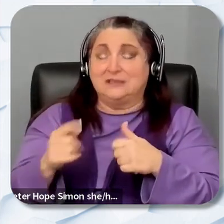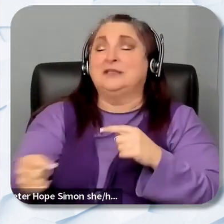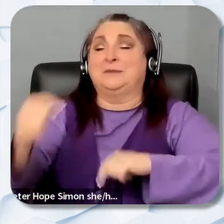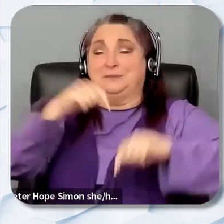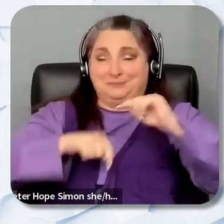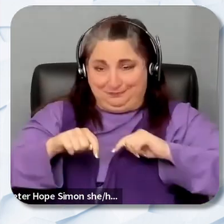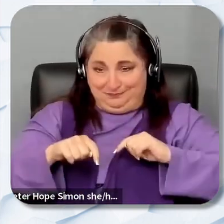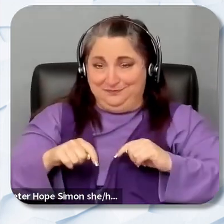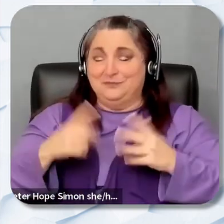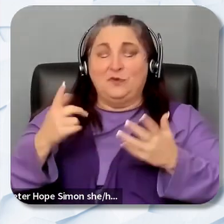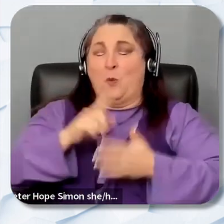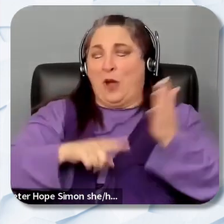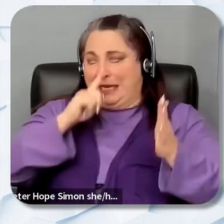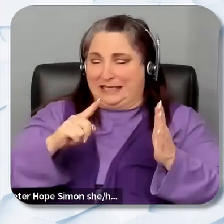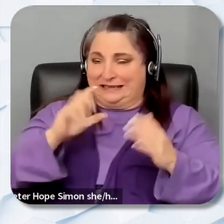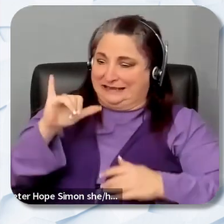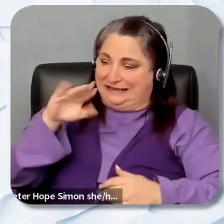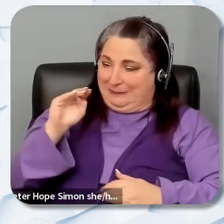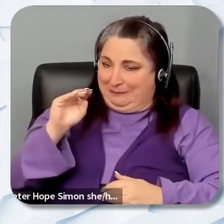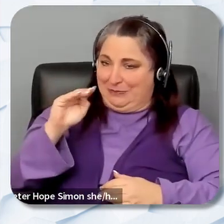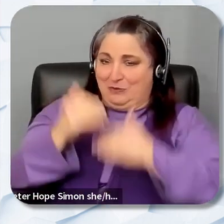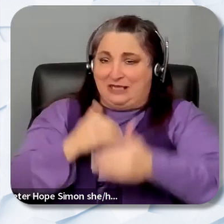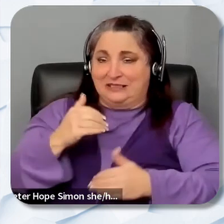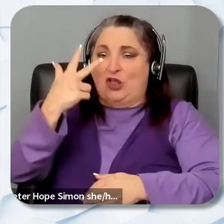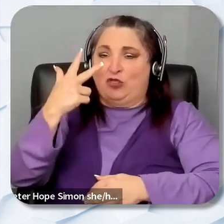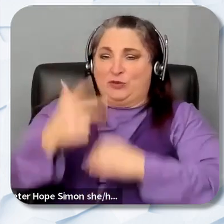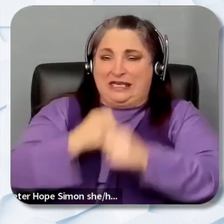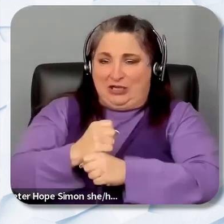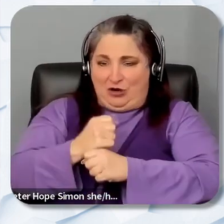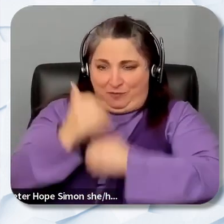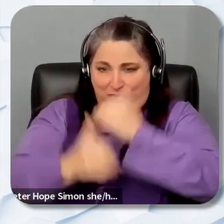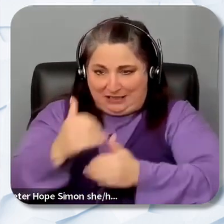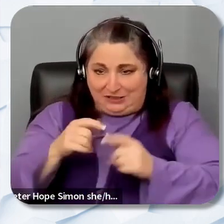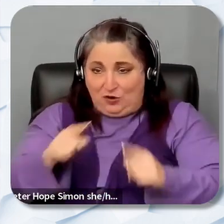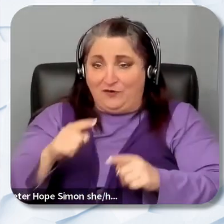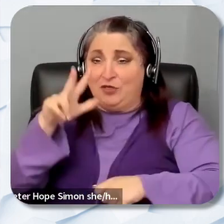what this process is. It's a three-year process, and over three years you're going to be building